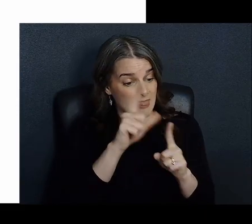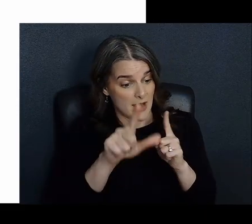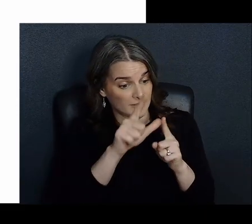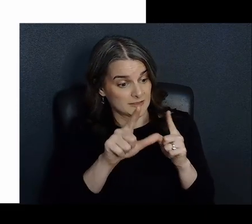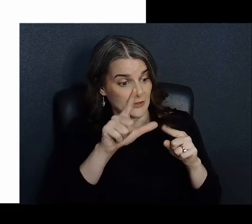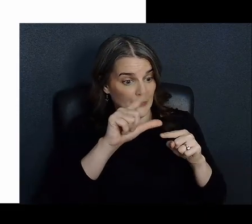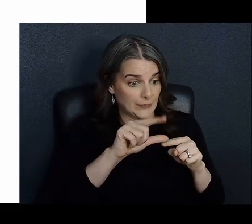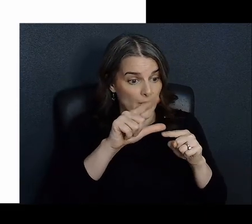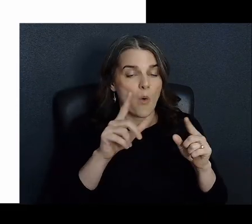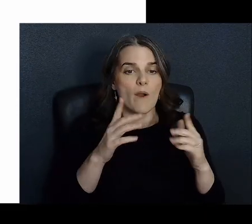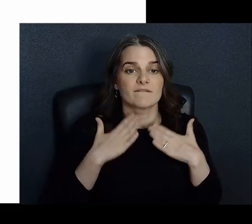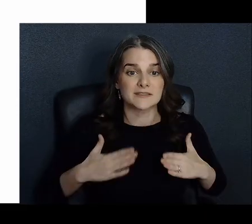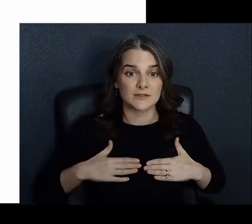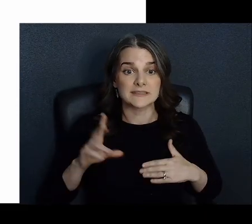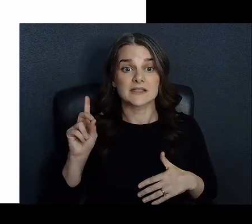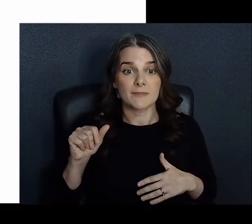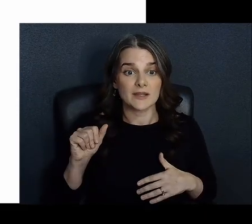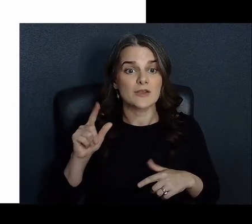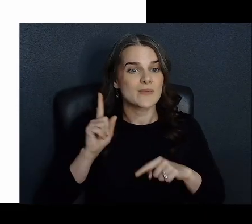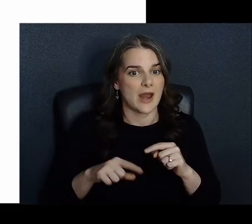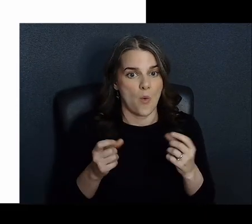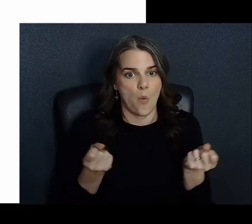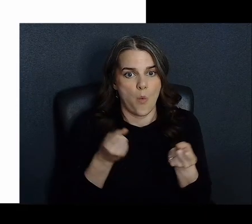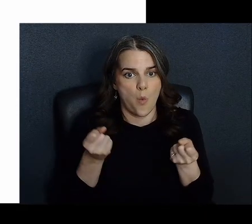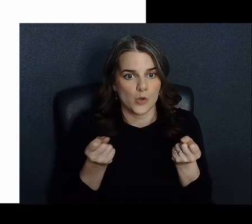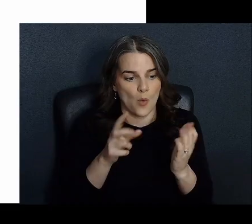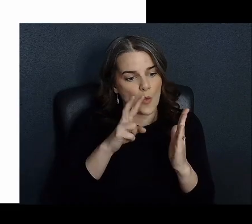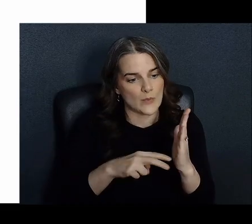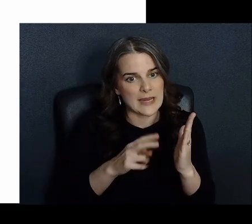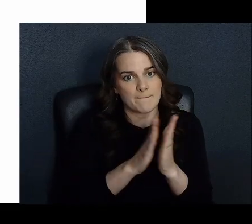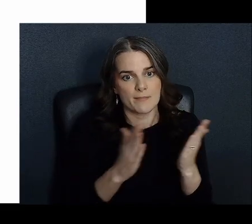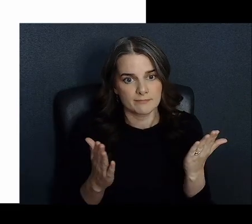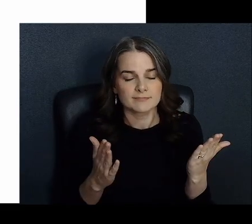a book, a regular book. So there are a lot of opportunities